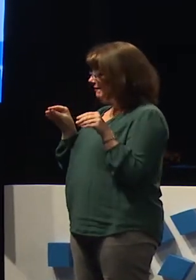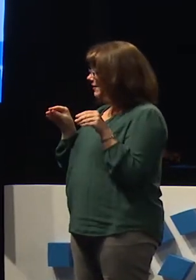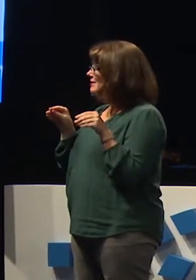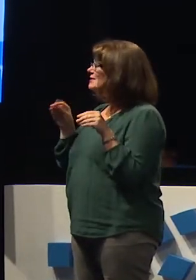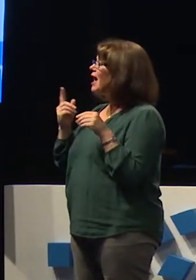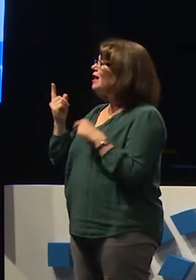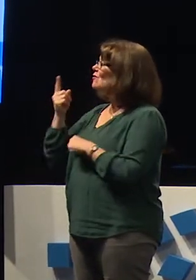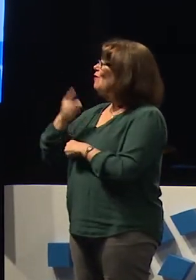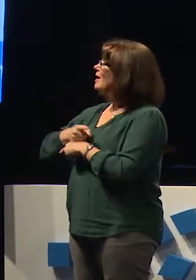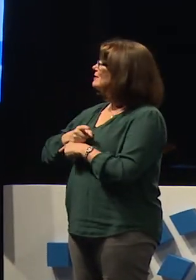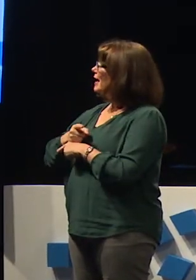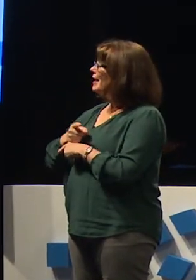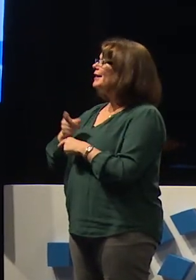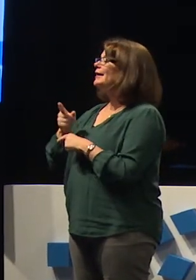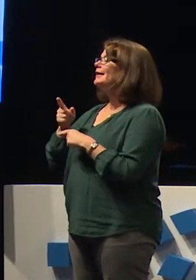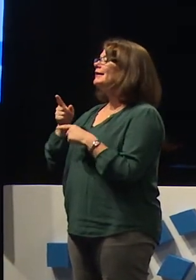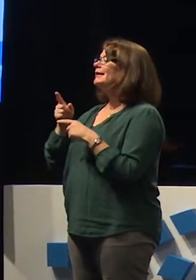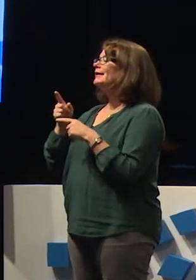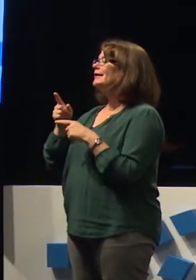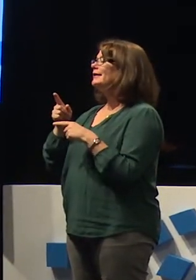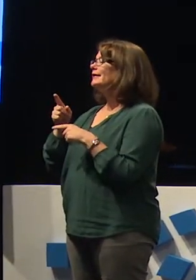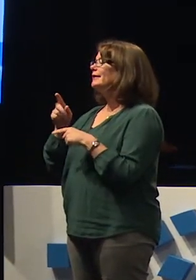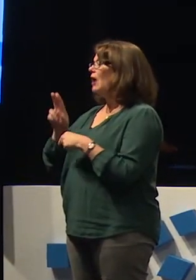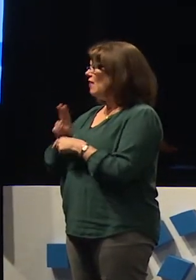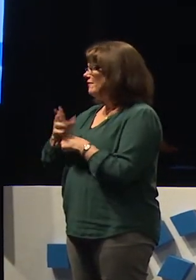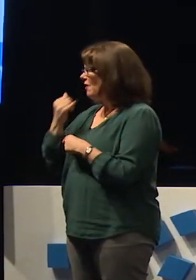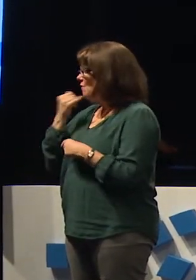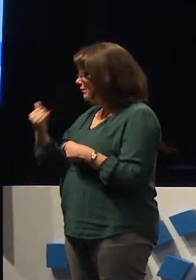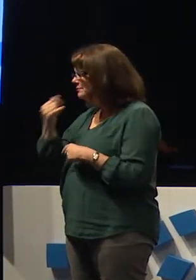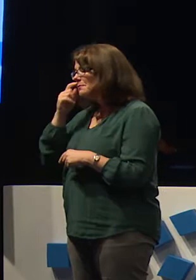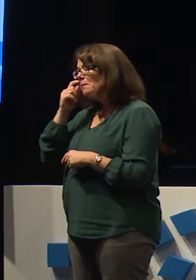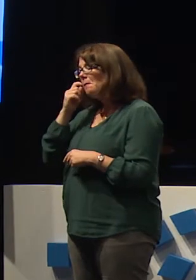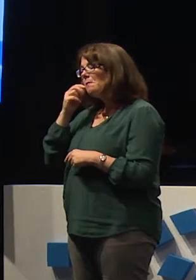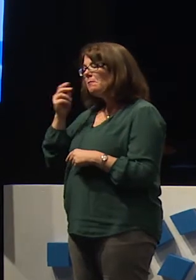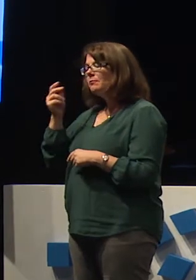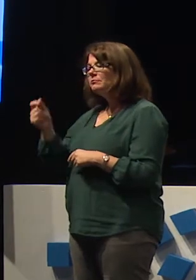day I was on a phone call and all of a sudden my hearing aid stopped working